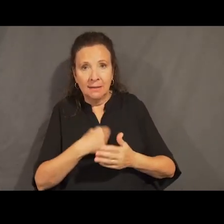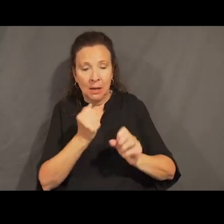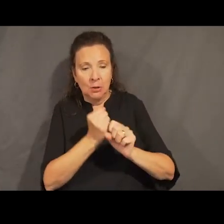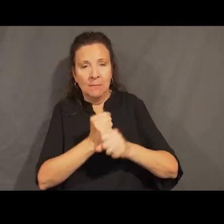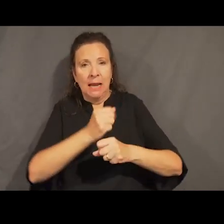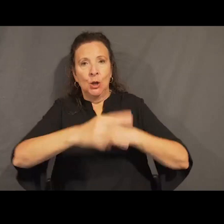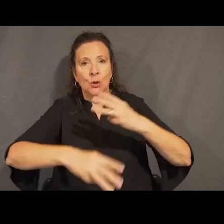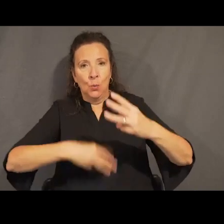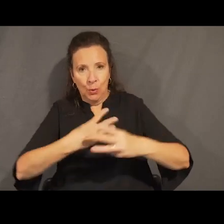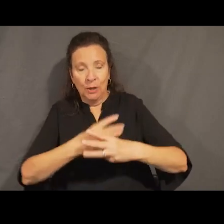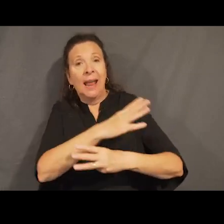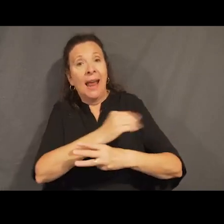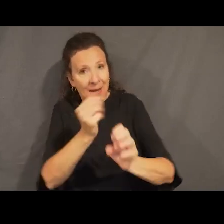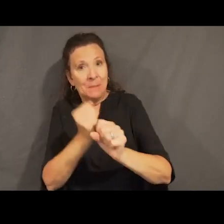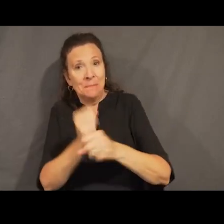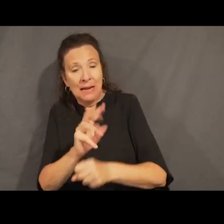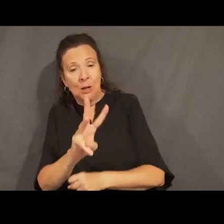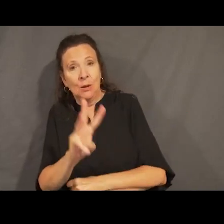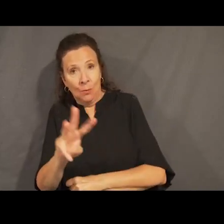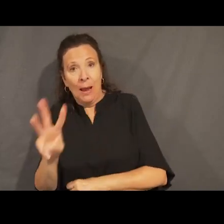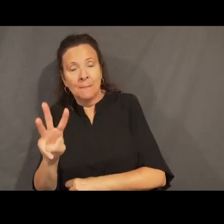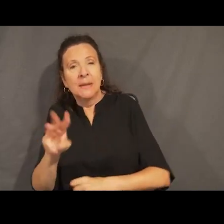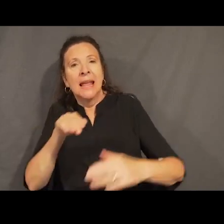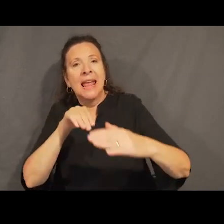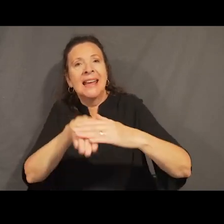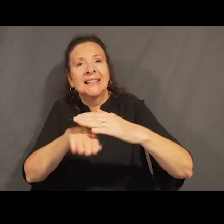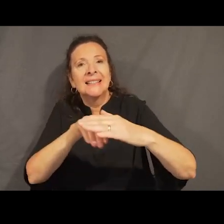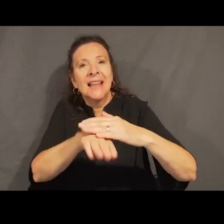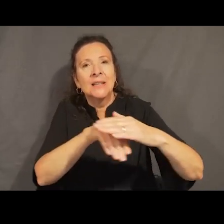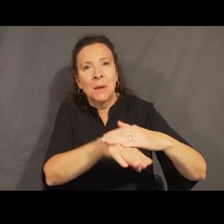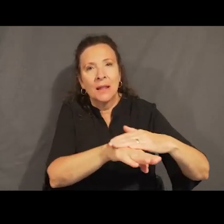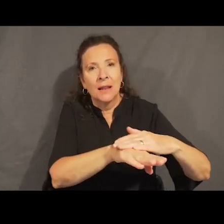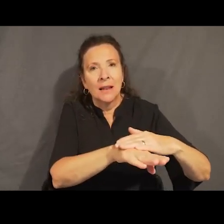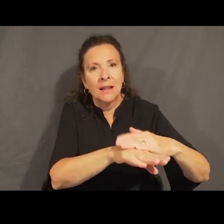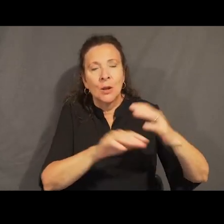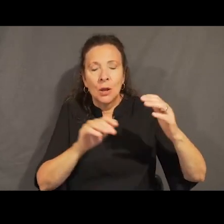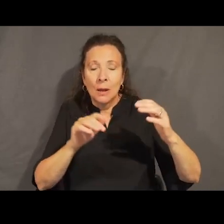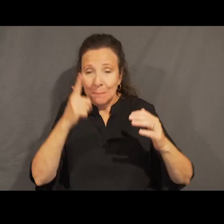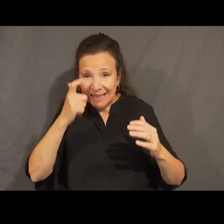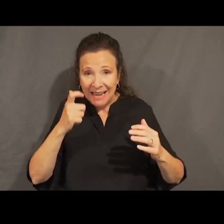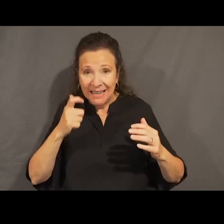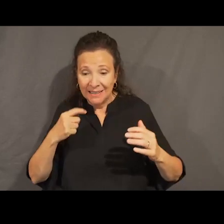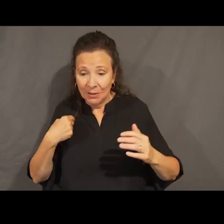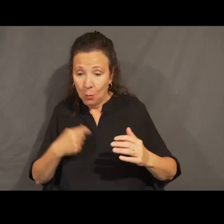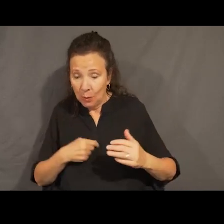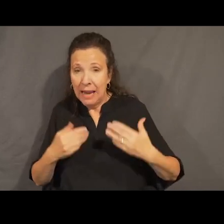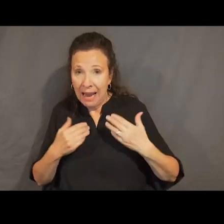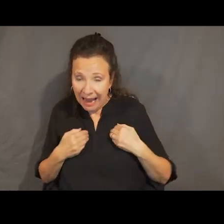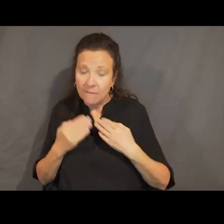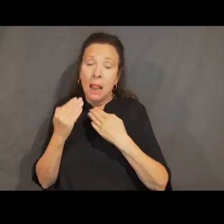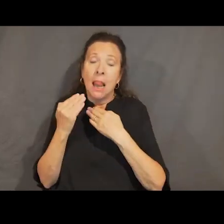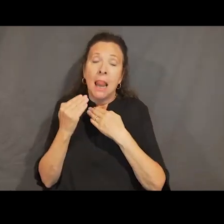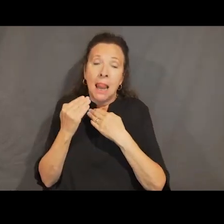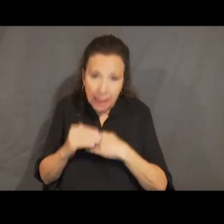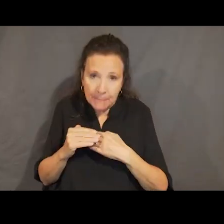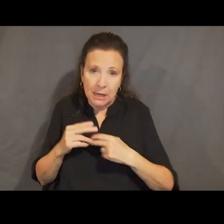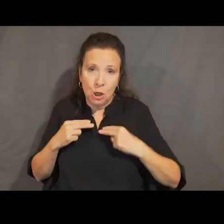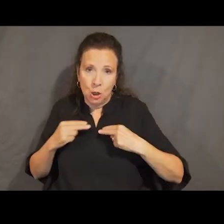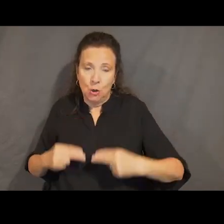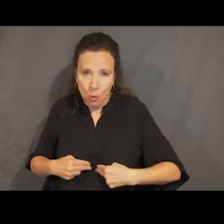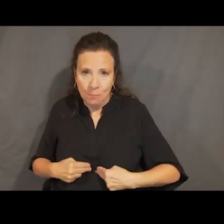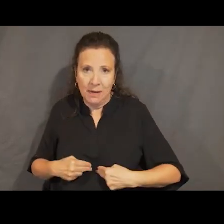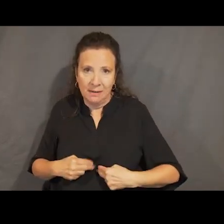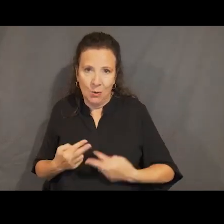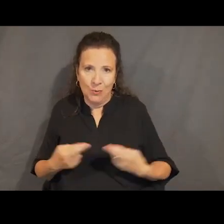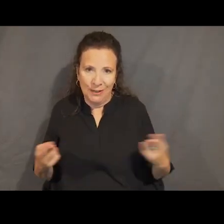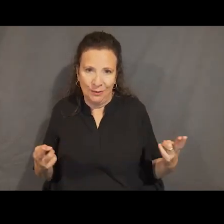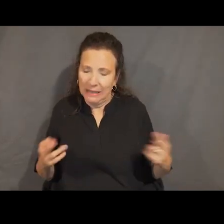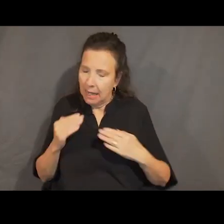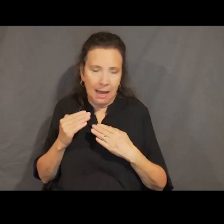web accessible. With the extremely limited human resources that we have. So, are you ready to meet